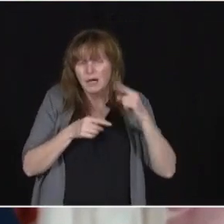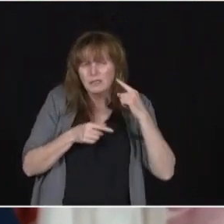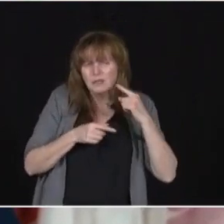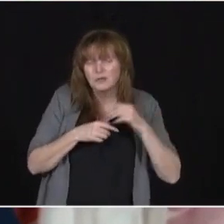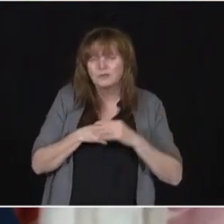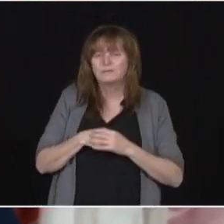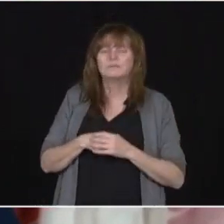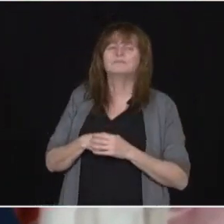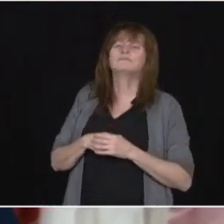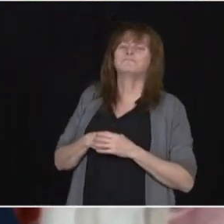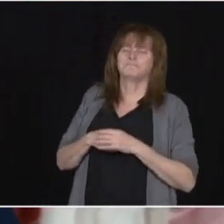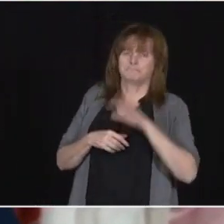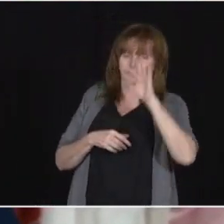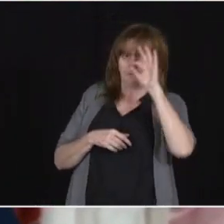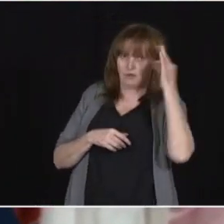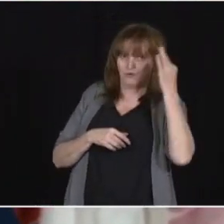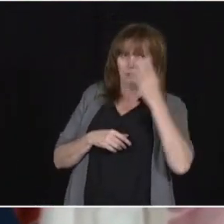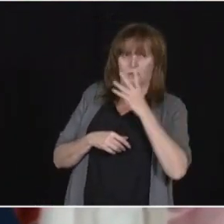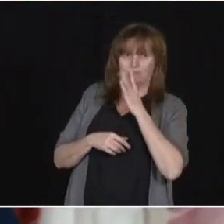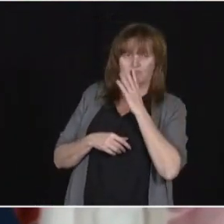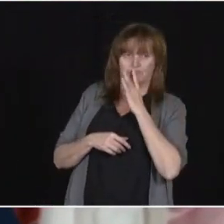(Speaks French)